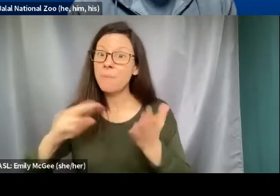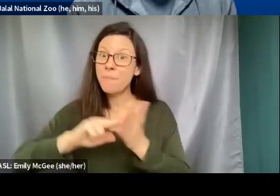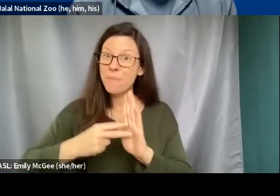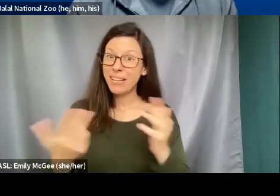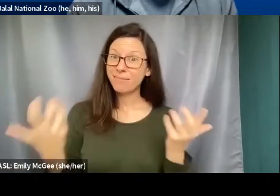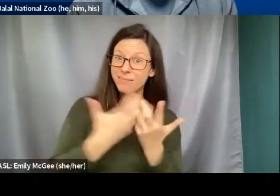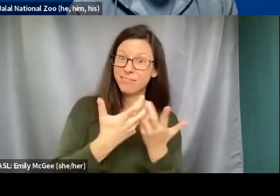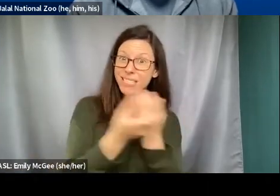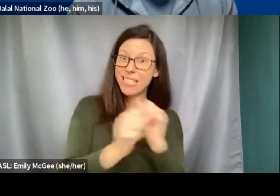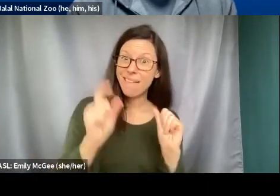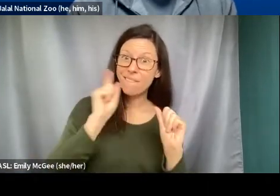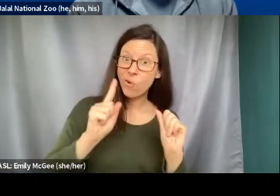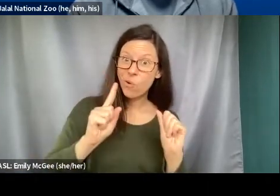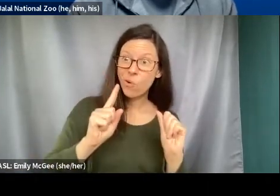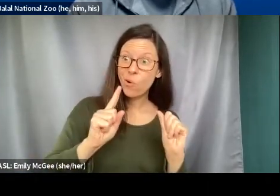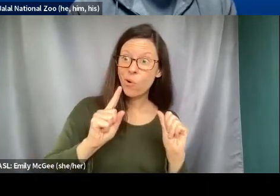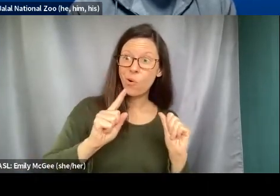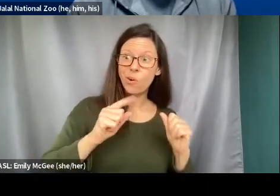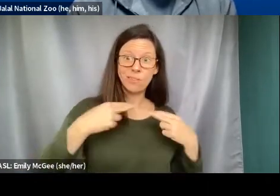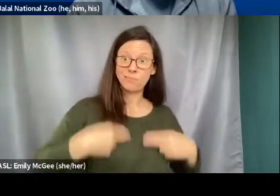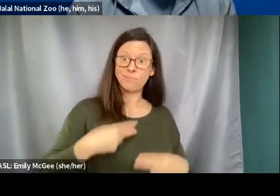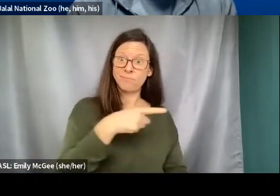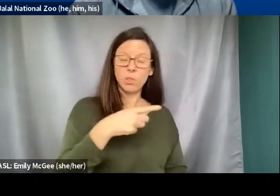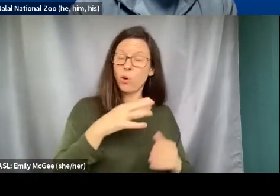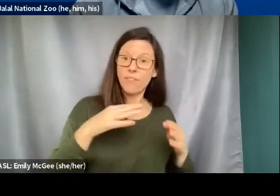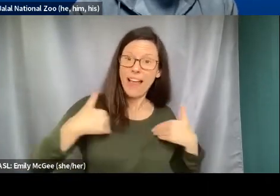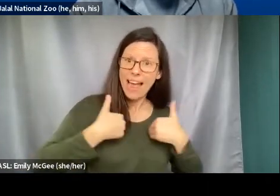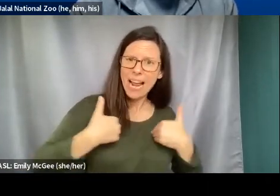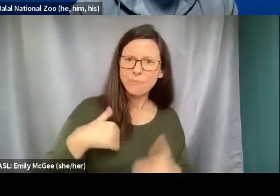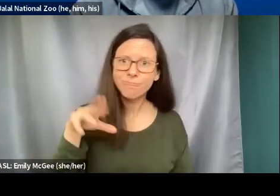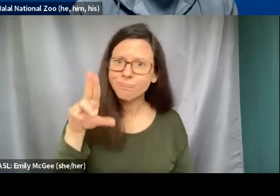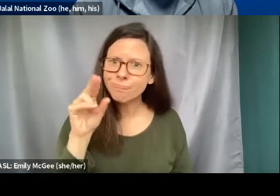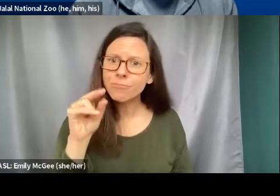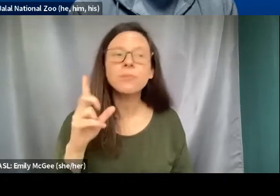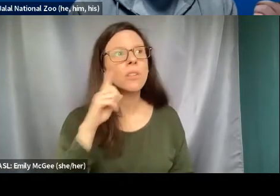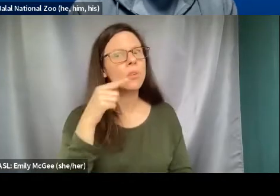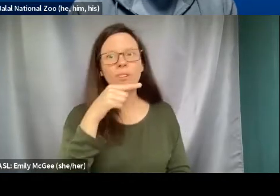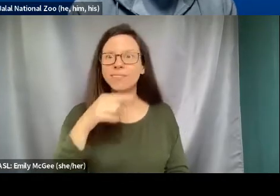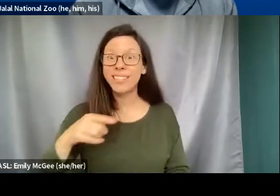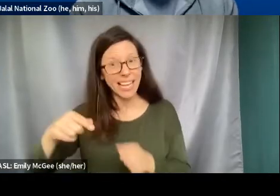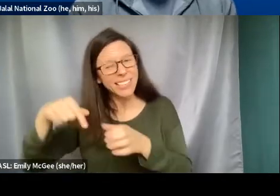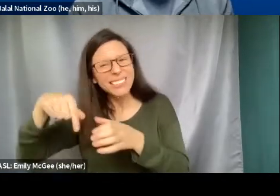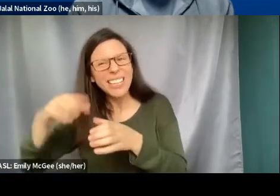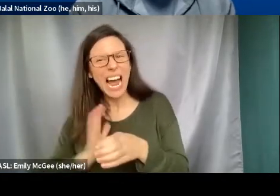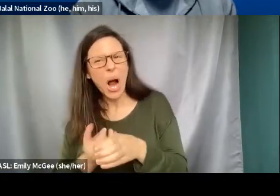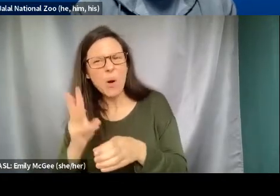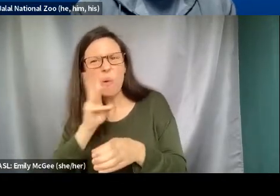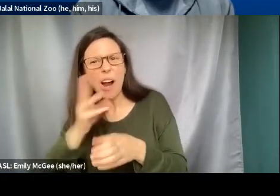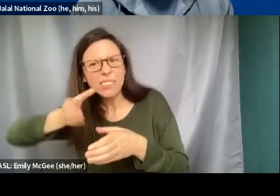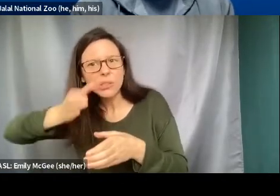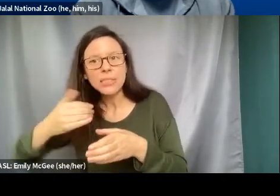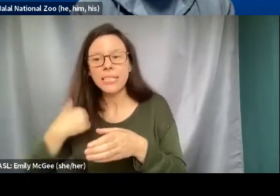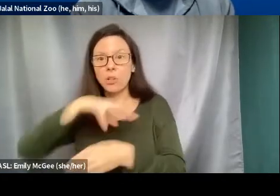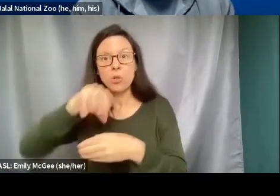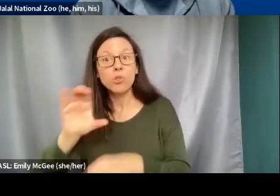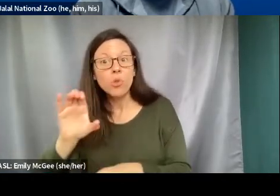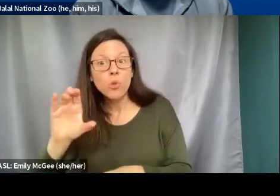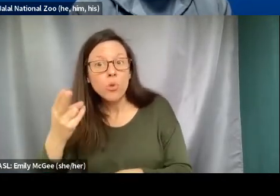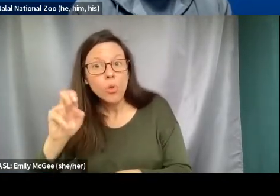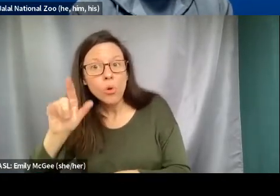not safe for fish and amphibians so we re-treat the water to help make it safer. >>Shellie: That's amazing.